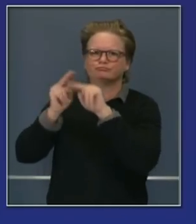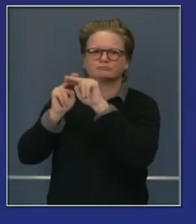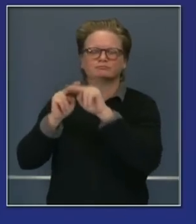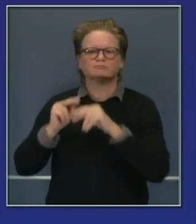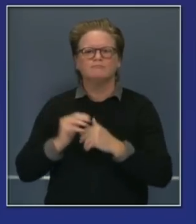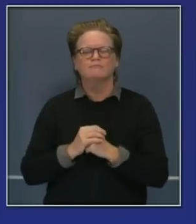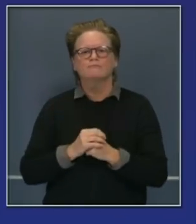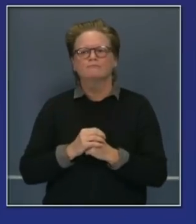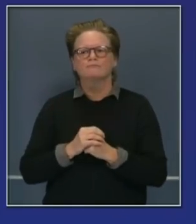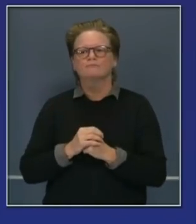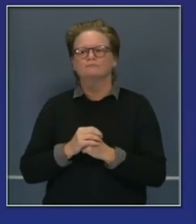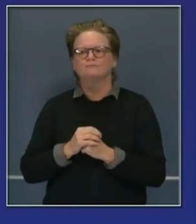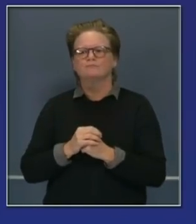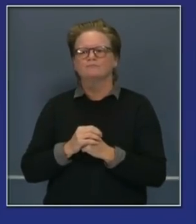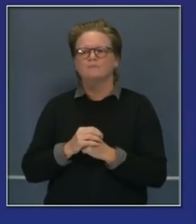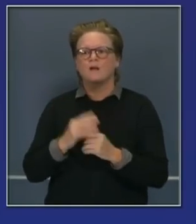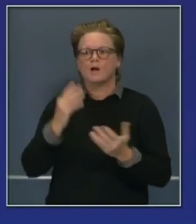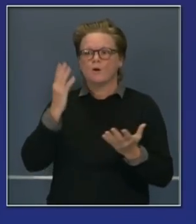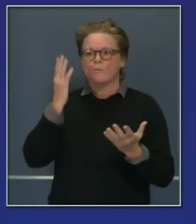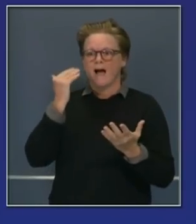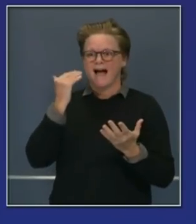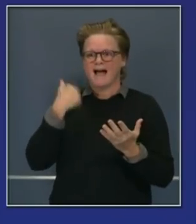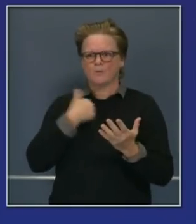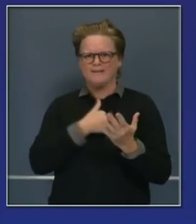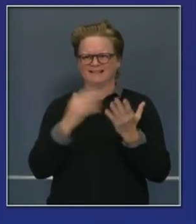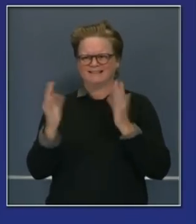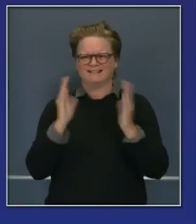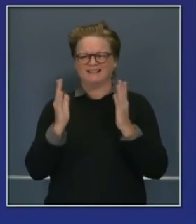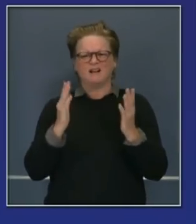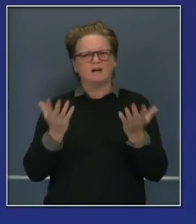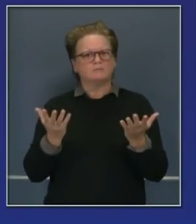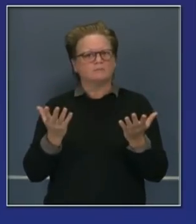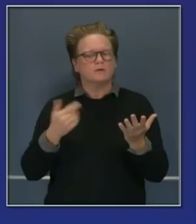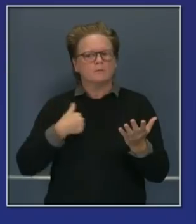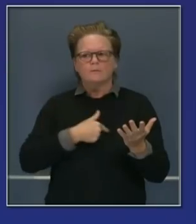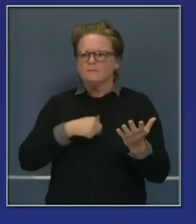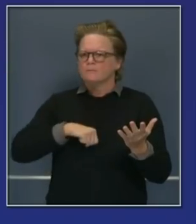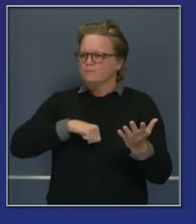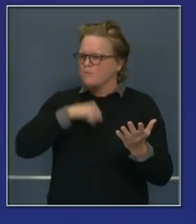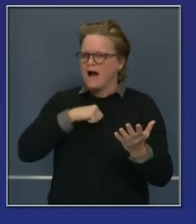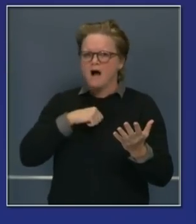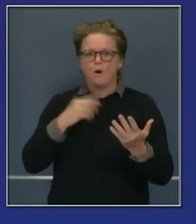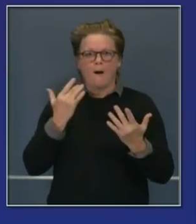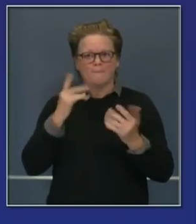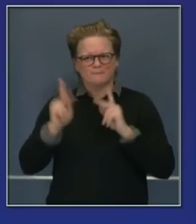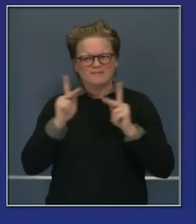THE POSITIVITY RATE GO UP. I WILL REMIND YOU WHY I MAKE THAT POINT AND MAKE THAT DISTINCTION. WE ARE NOT ASHAMED OF TESTING